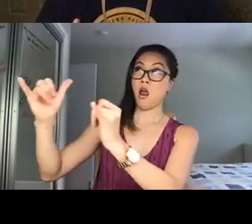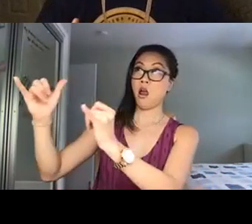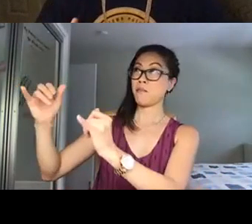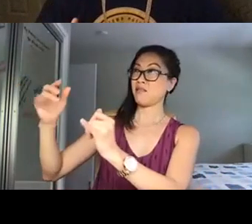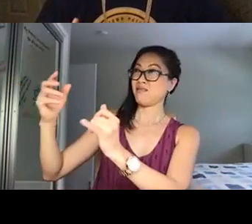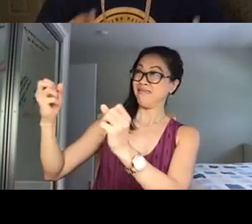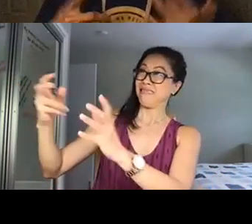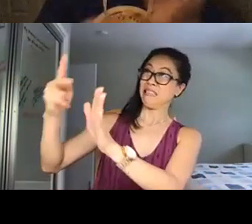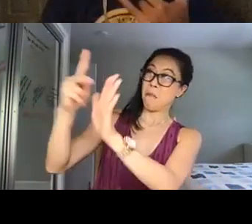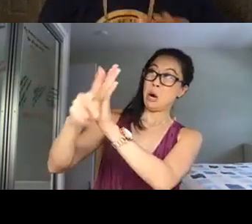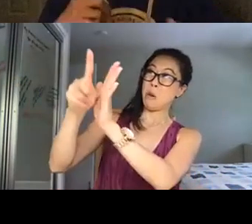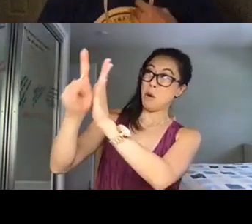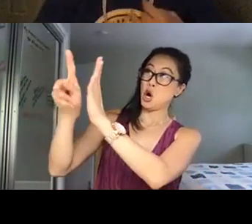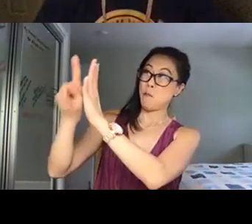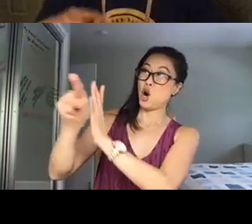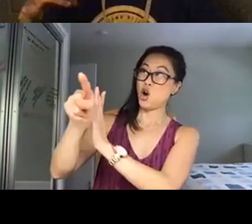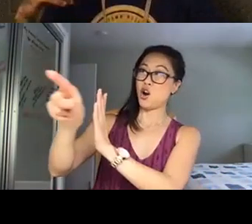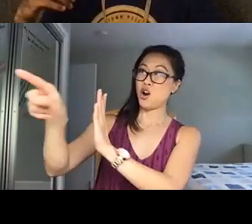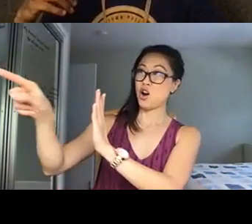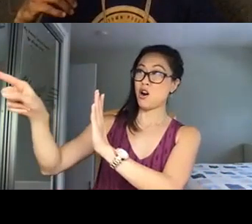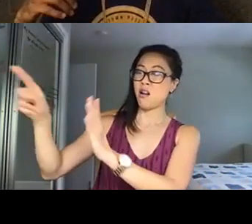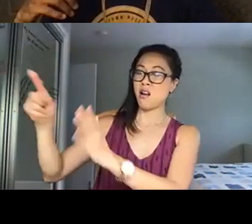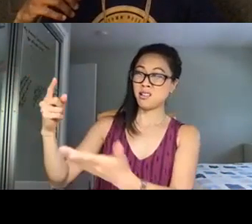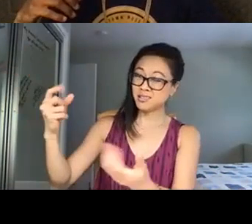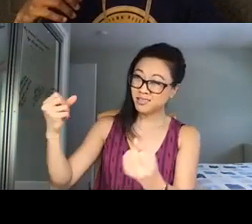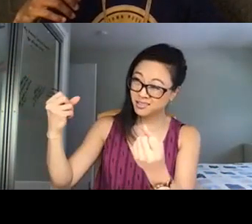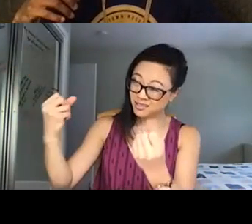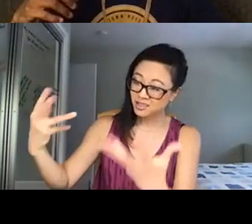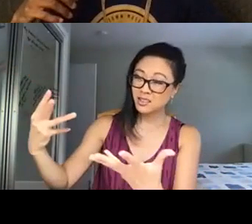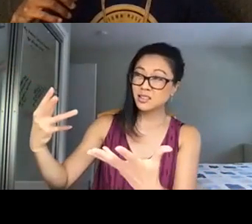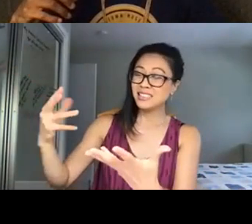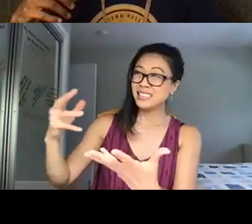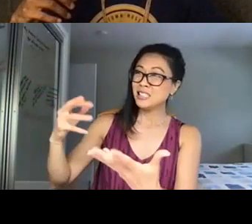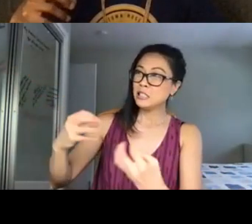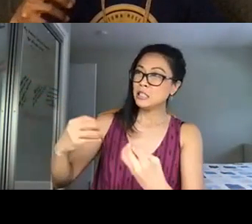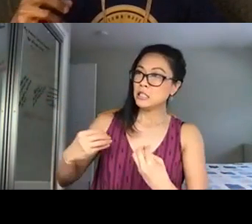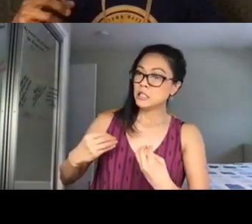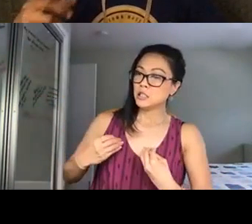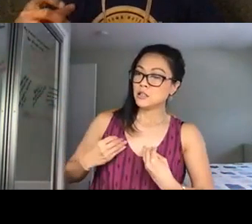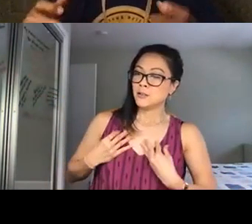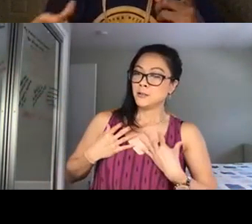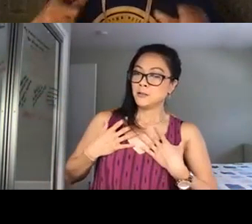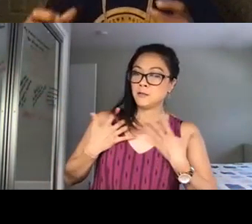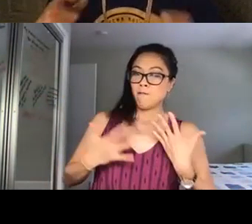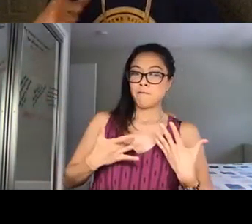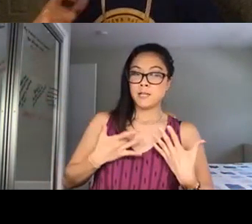this anger, this feeling -- it's a fight or flight